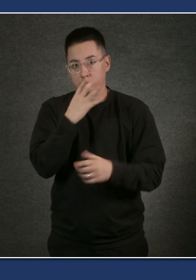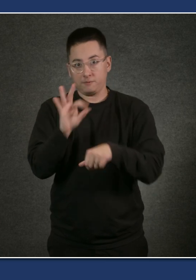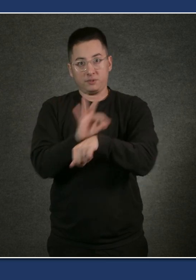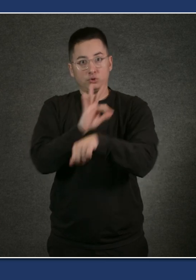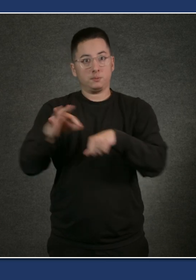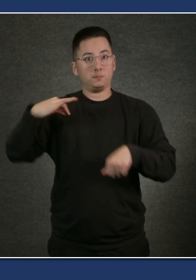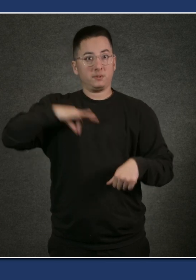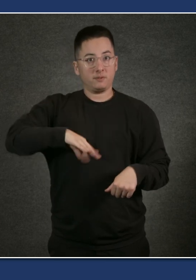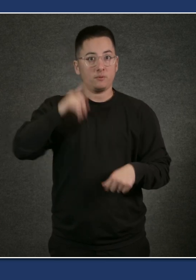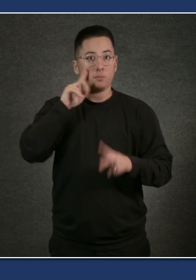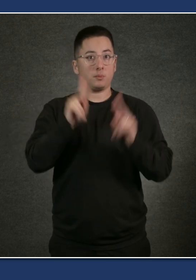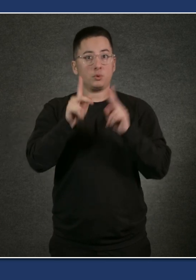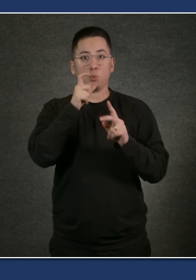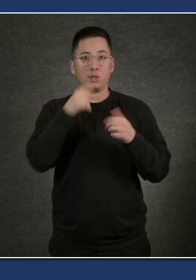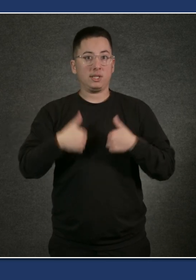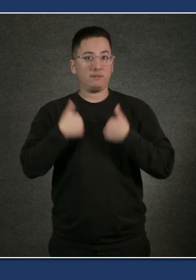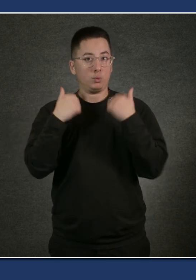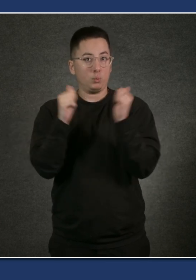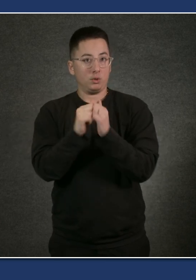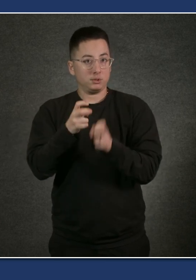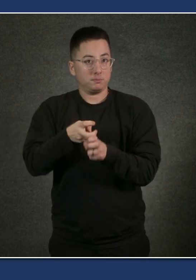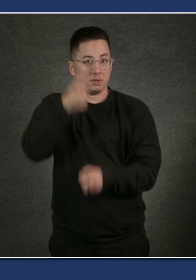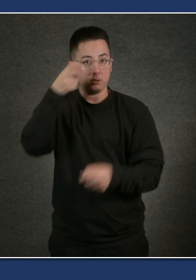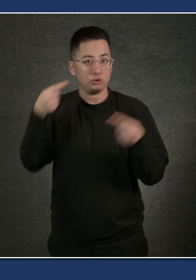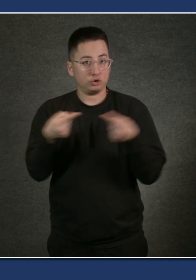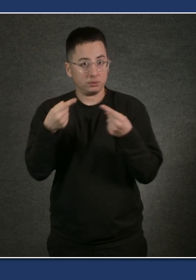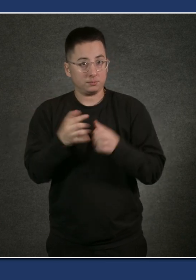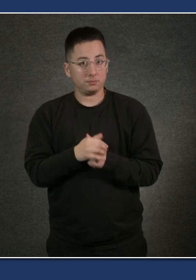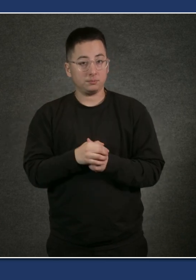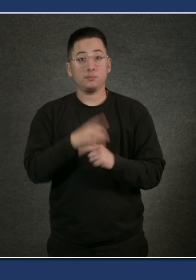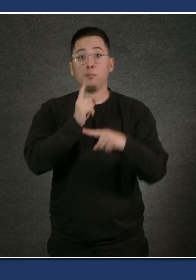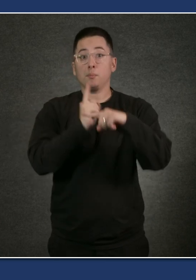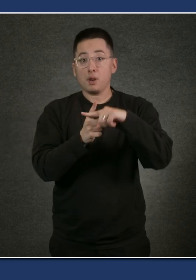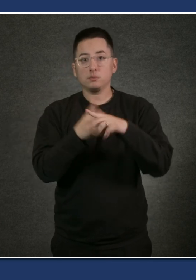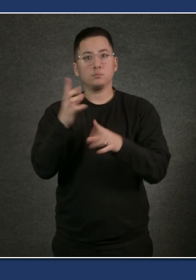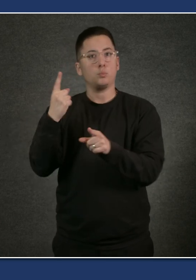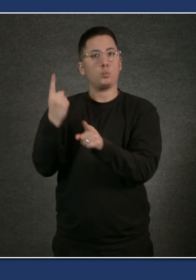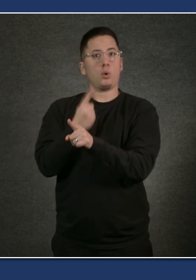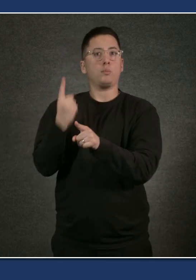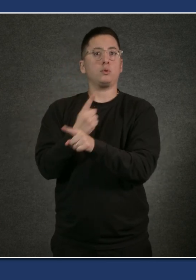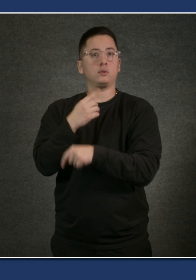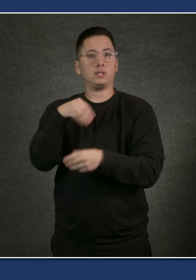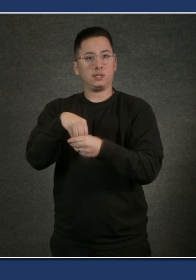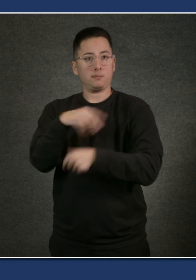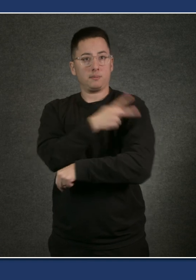Additionally, proper inpatient rehabilitation and education are critical.